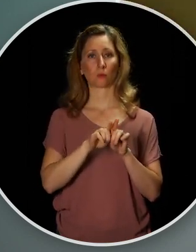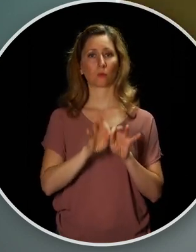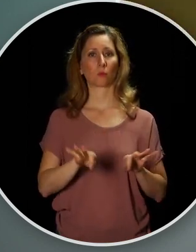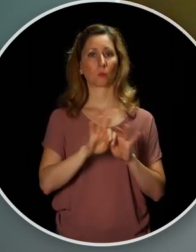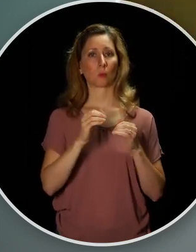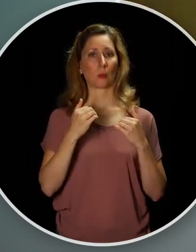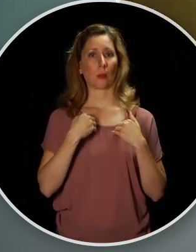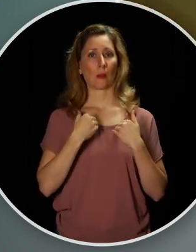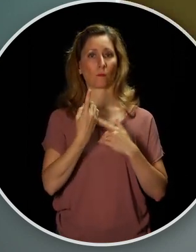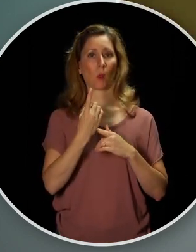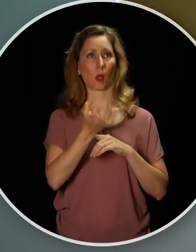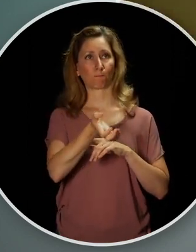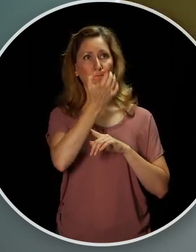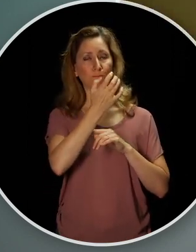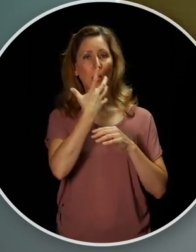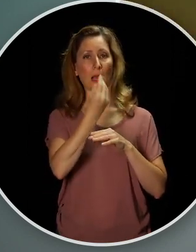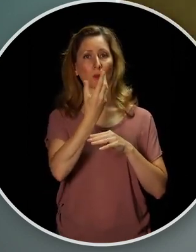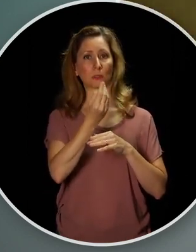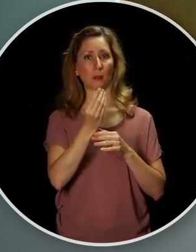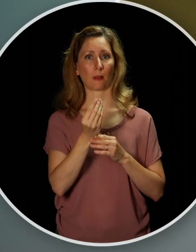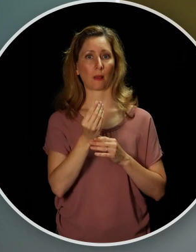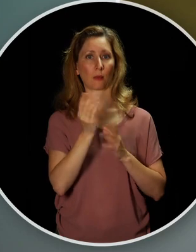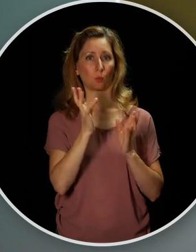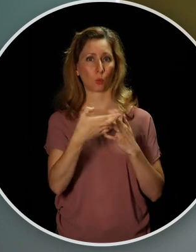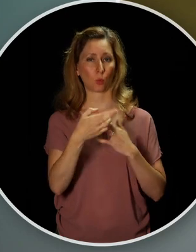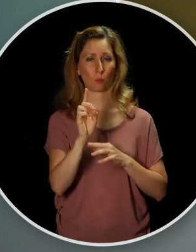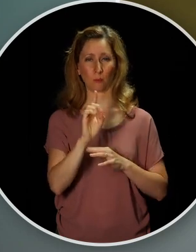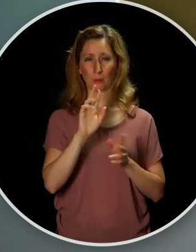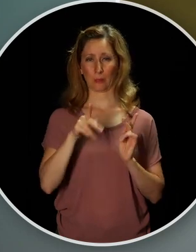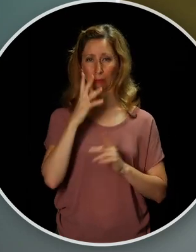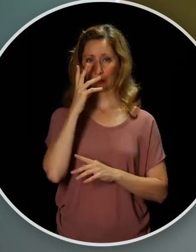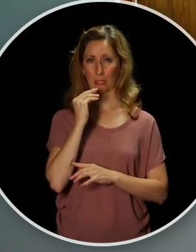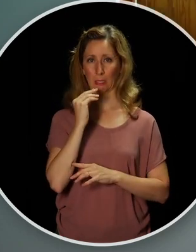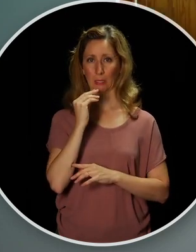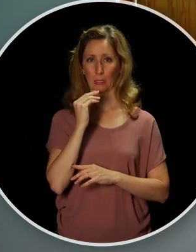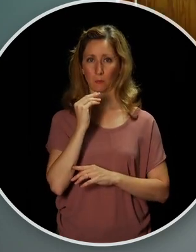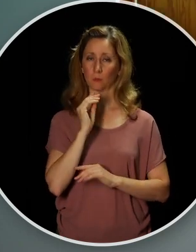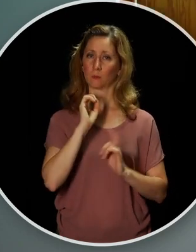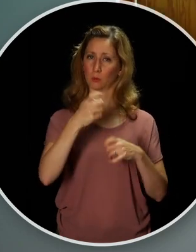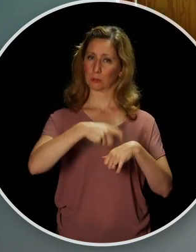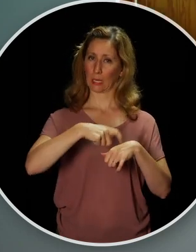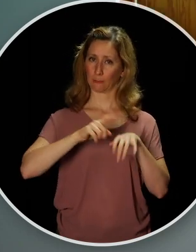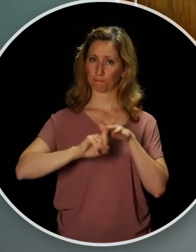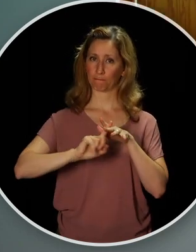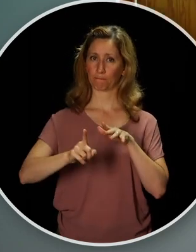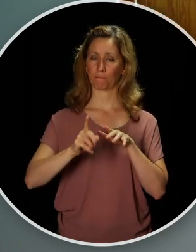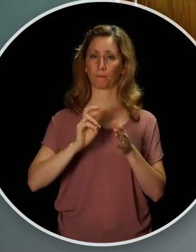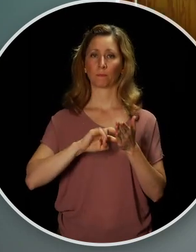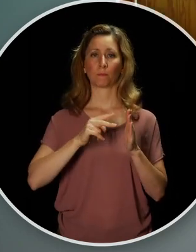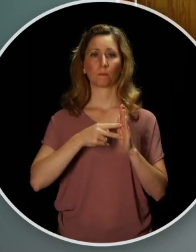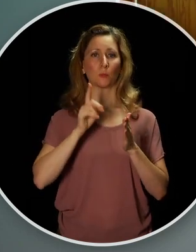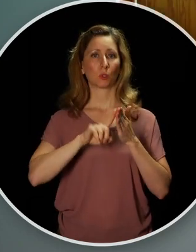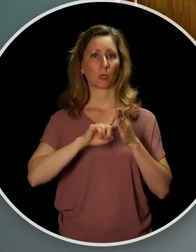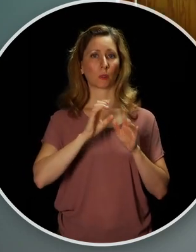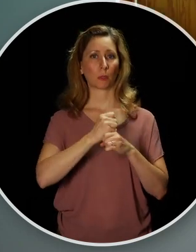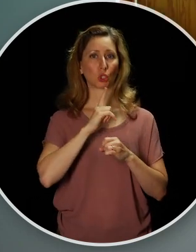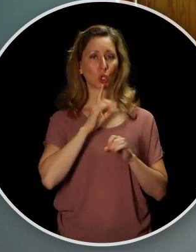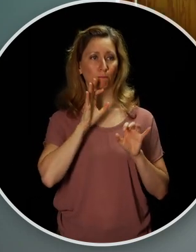installed outside the rooms where people sleep. You need time to get out. Keep all of your smoke alarms working always.